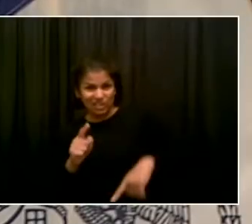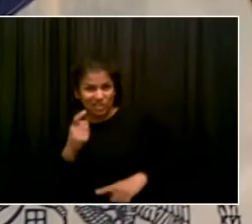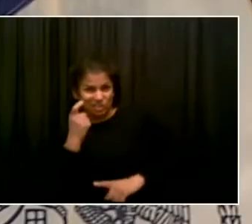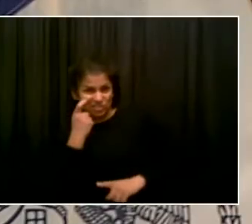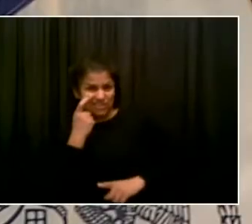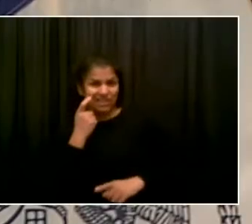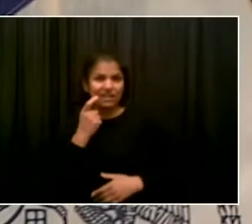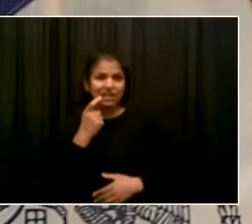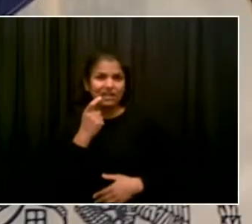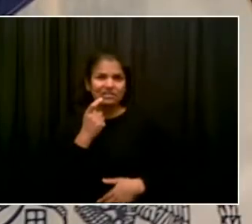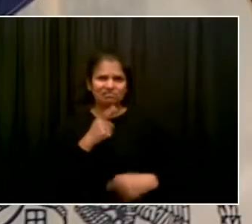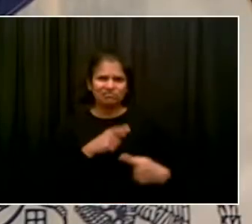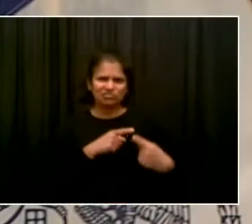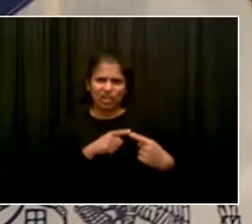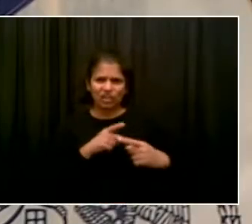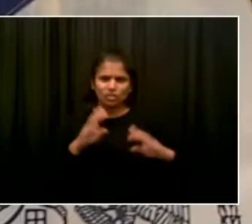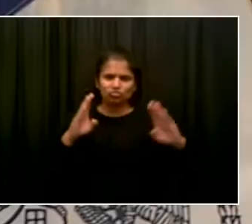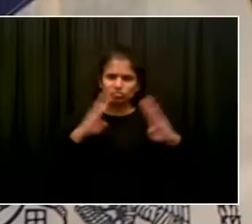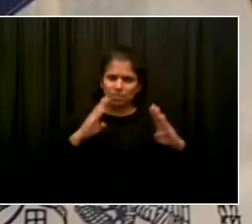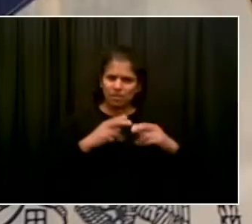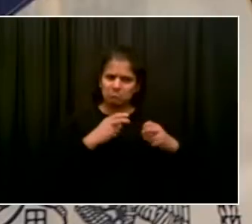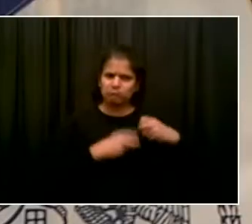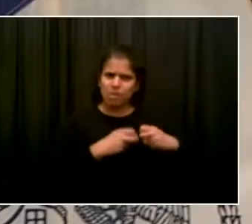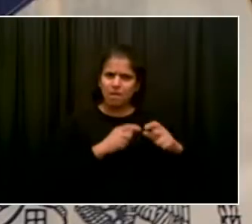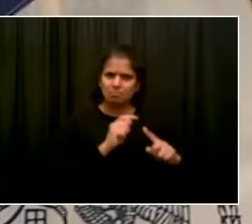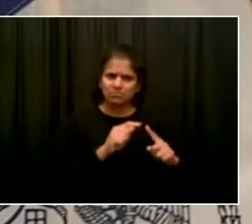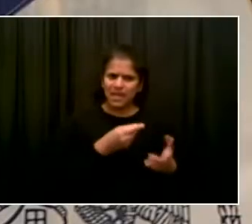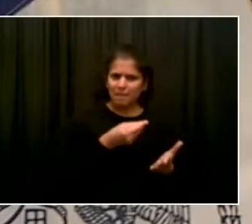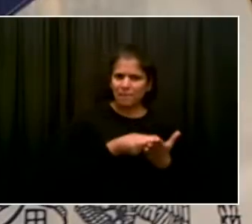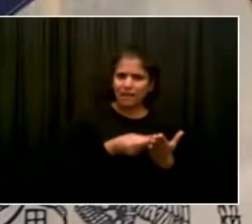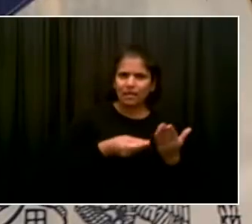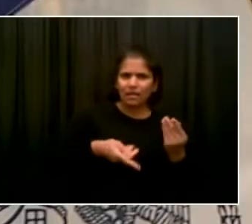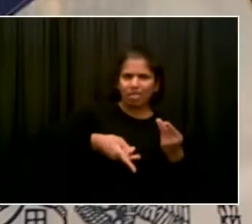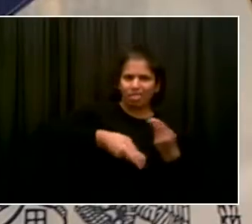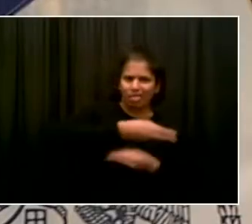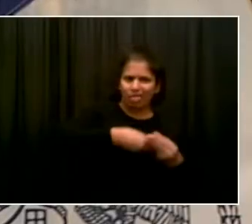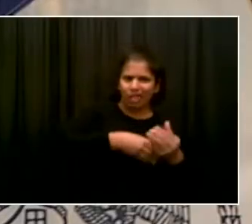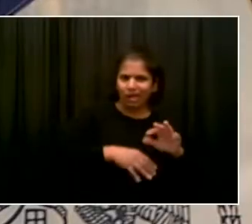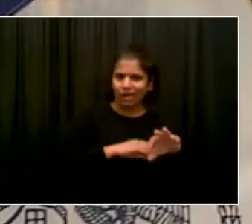A MONEY LAUNDERING CEAS?